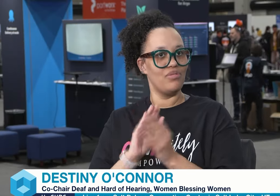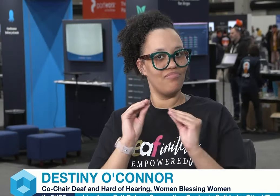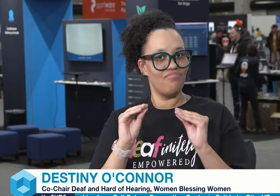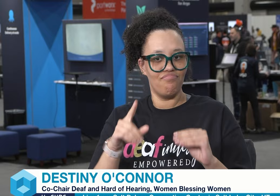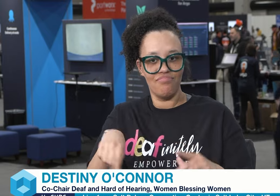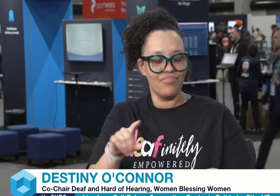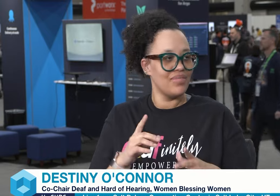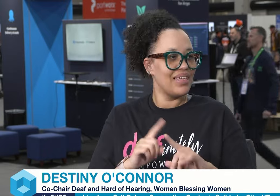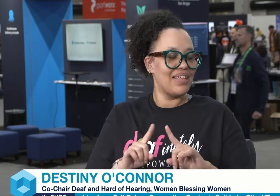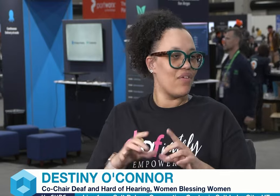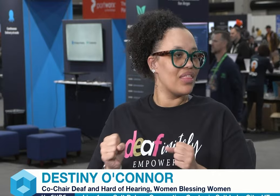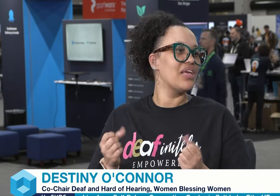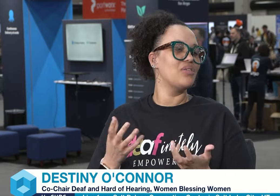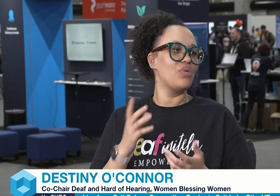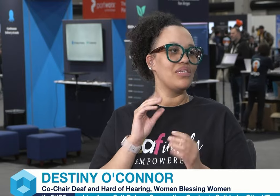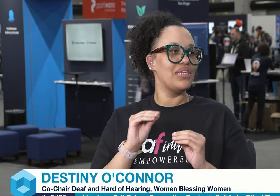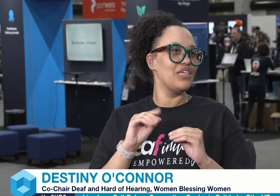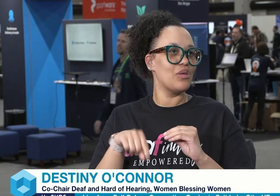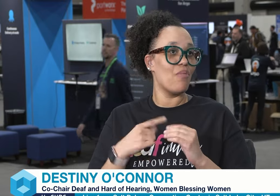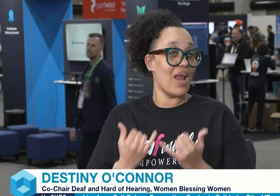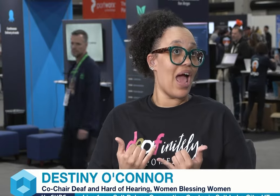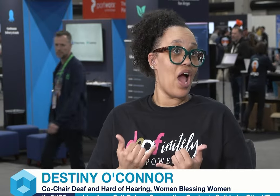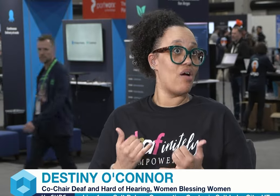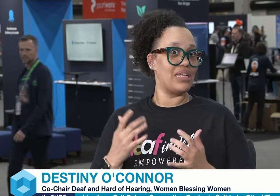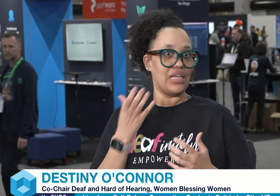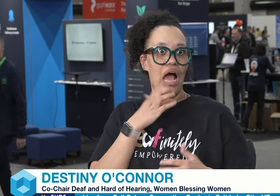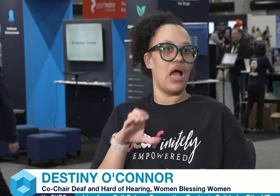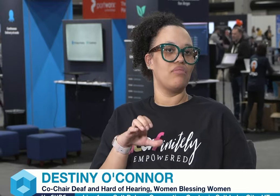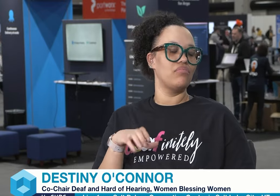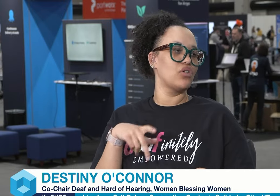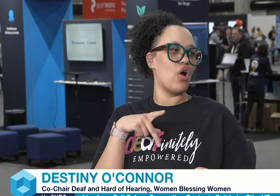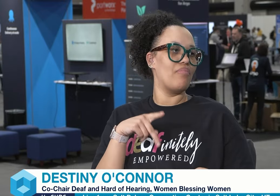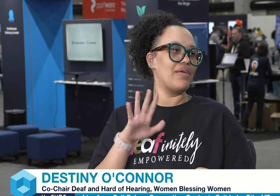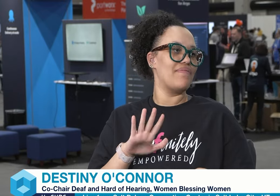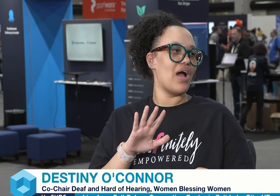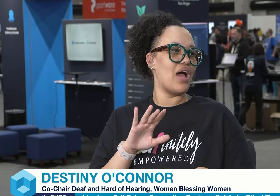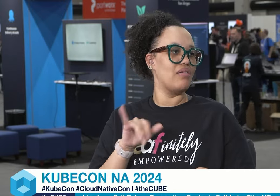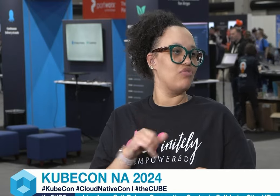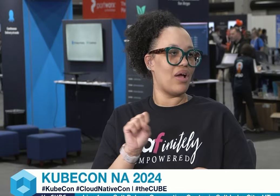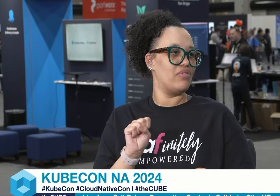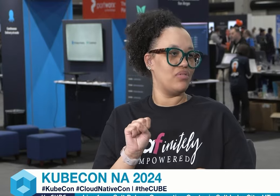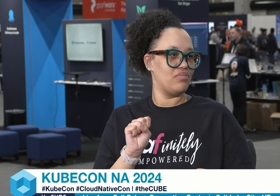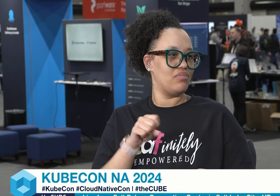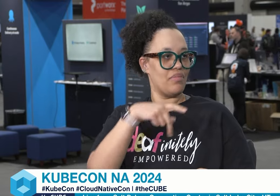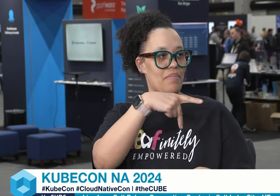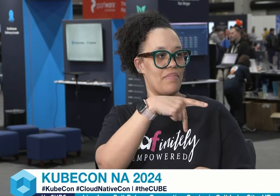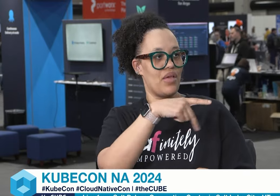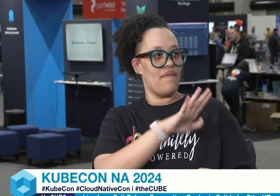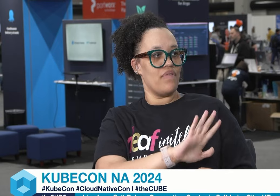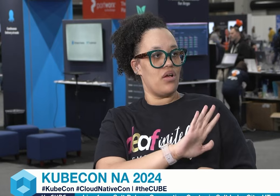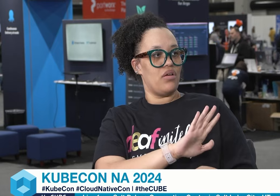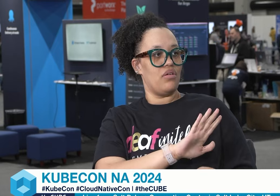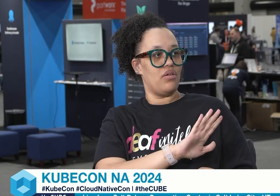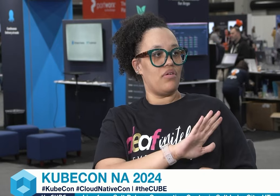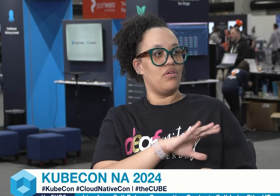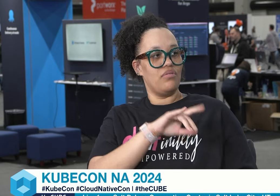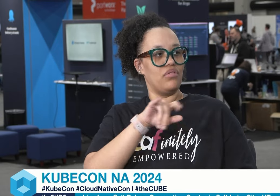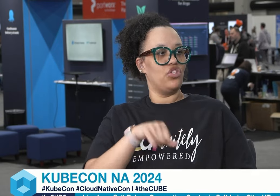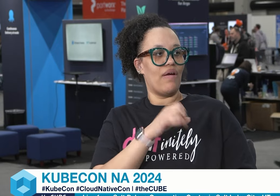and I go to different schools and work with the kids and teach them now about hot topic. Right now we have p5